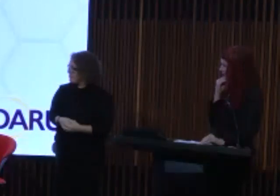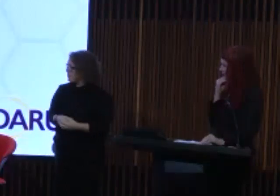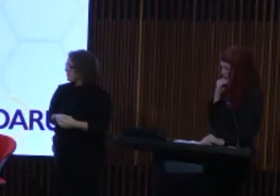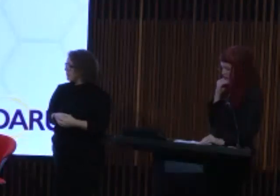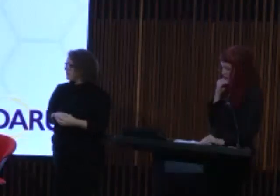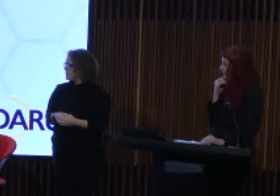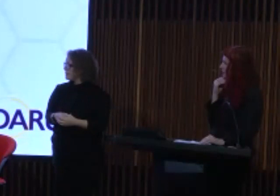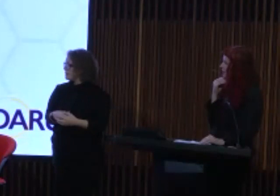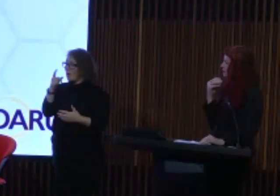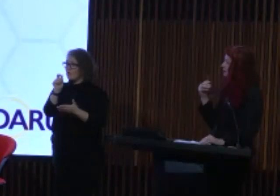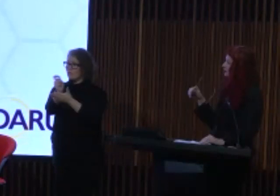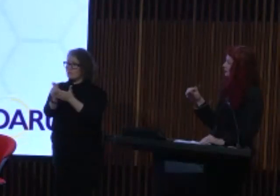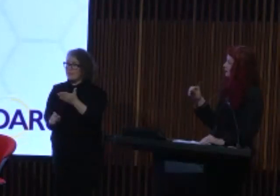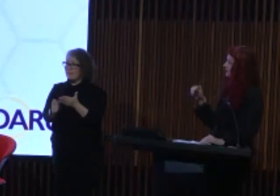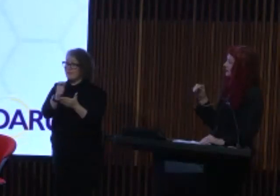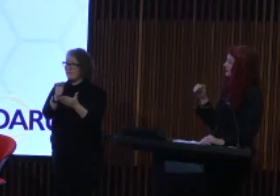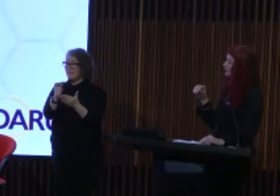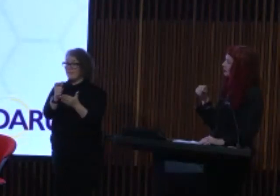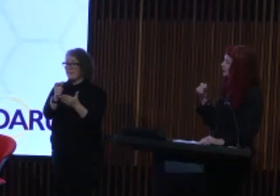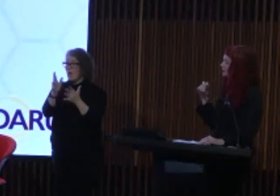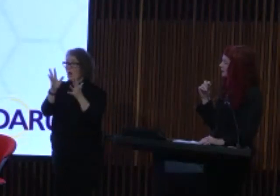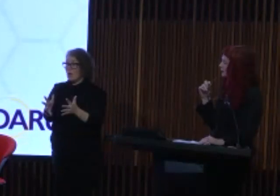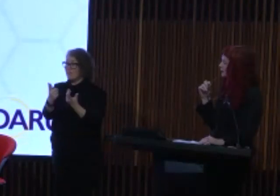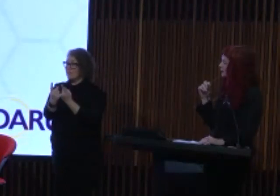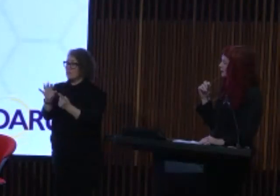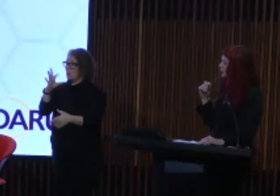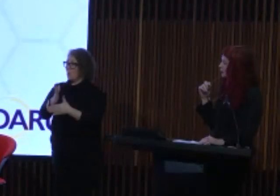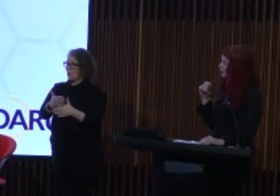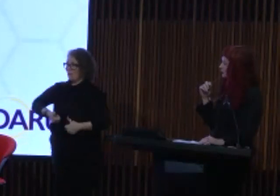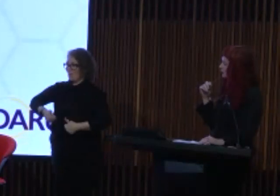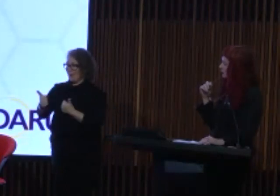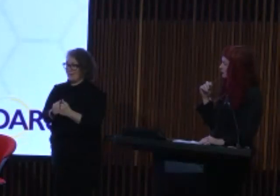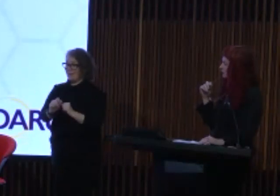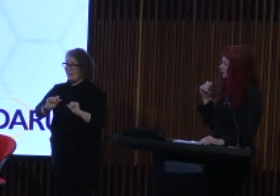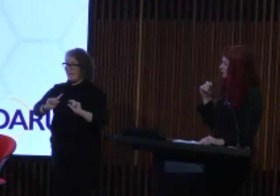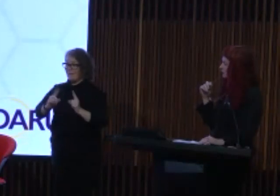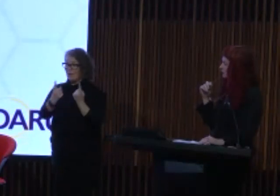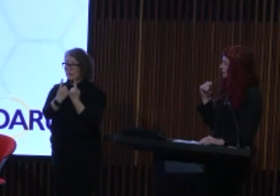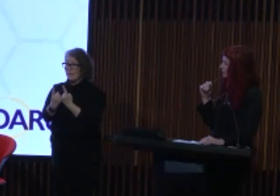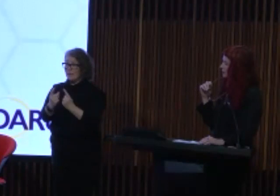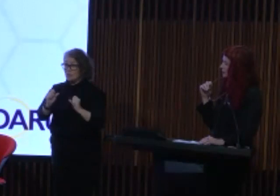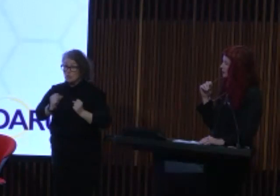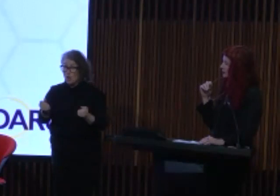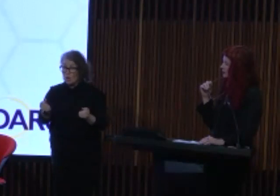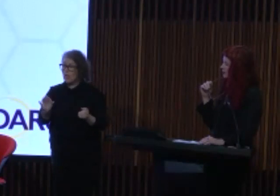fill a couple of pages of things not working well, some of them. The first one there'll be a big shock to everyone in this room. Is that there's not enough access to advocacy